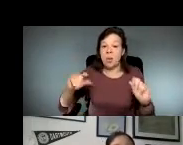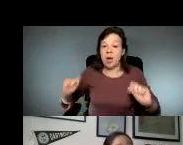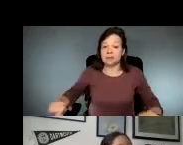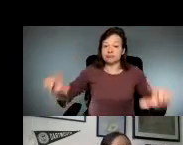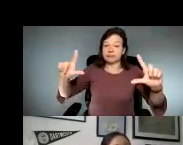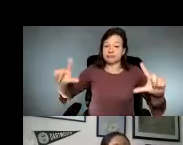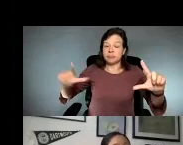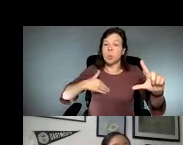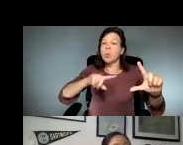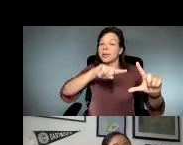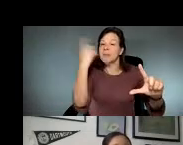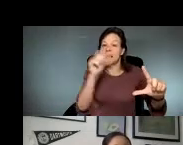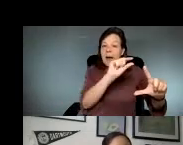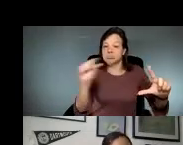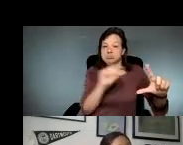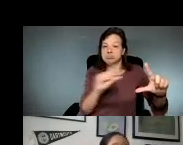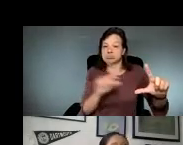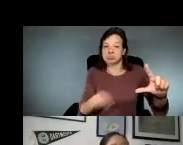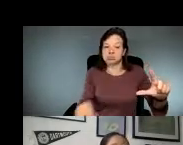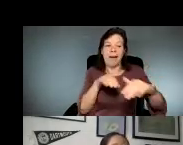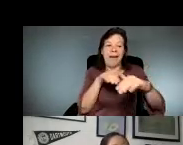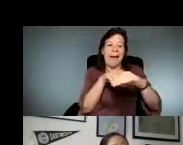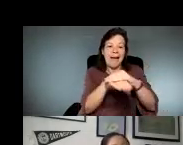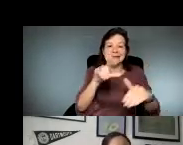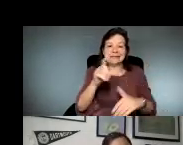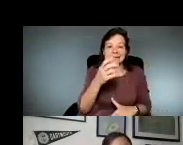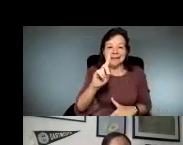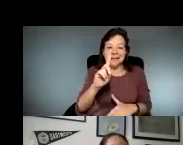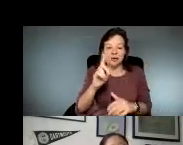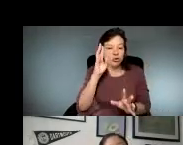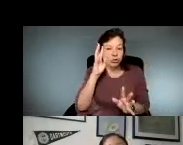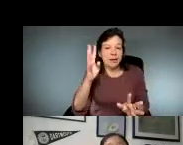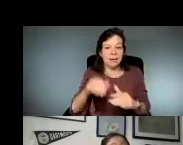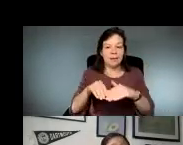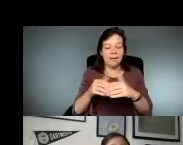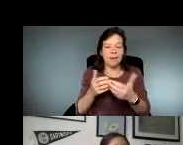and then in black letters it says, Access LEAD: Creating Accessible Handouts. If you cannot see,